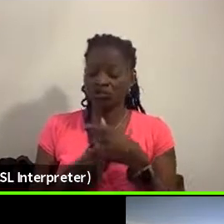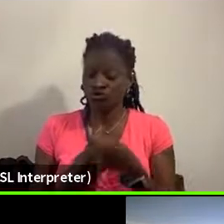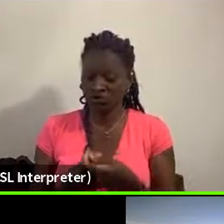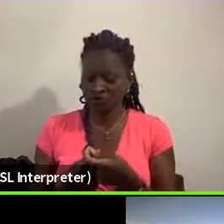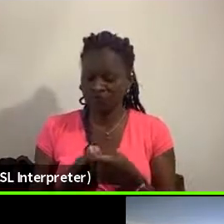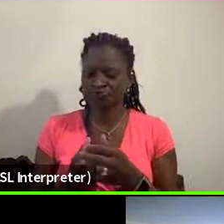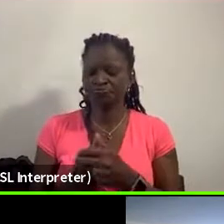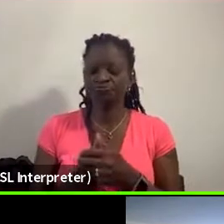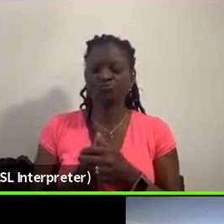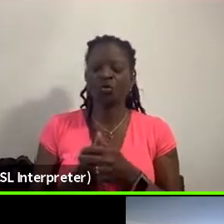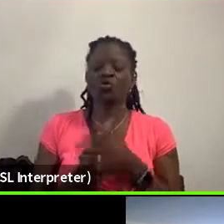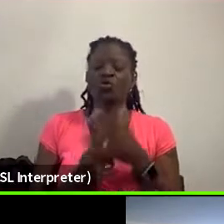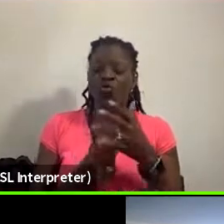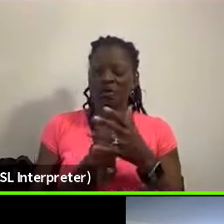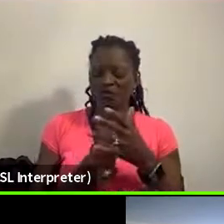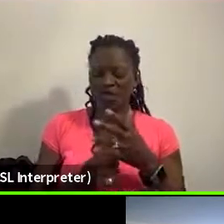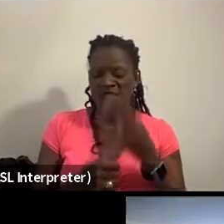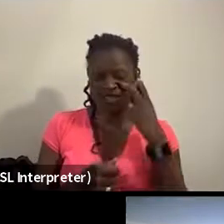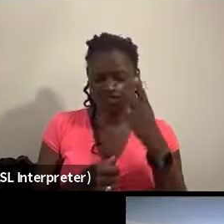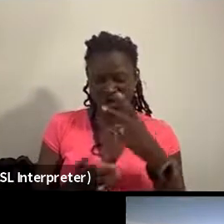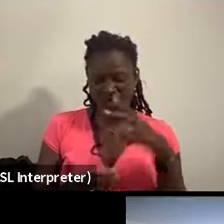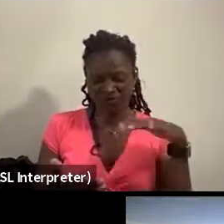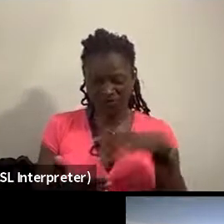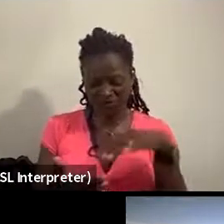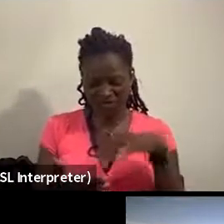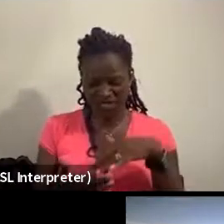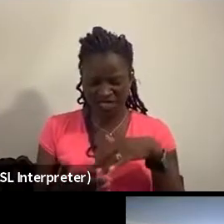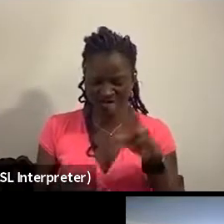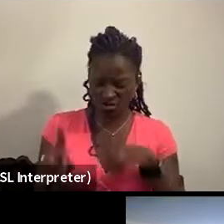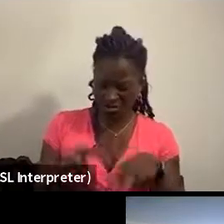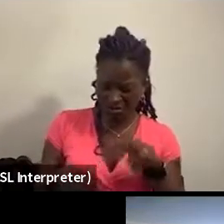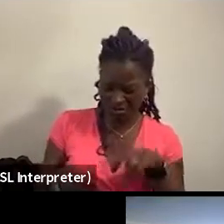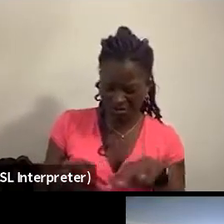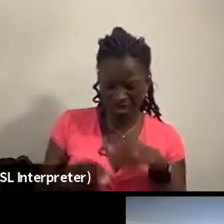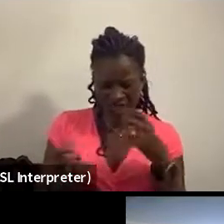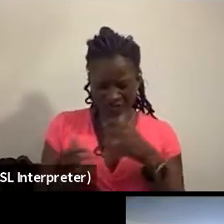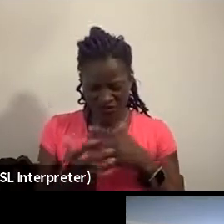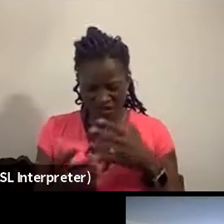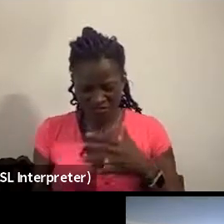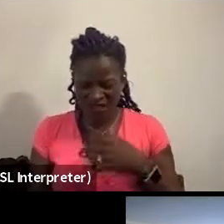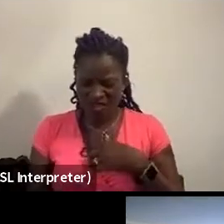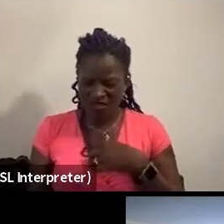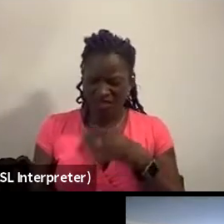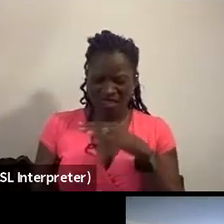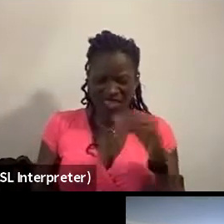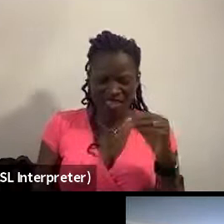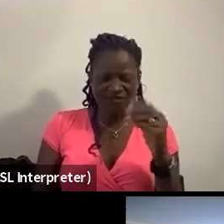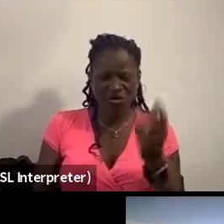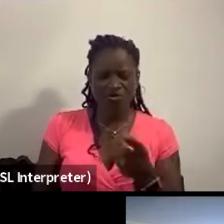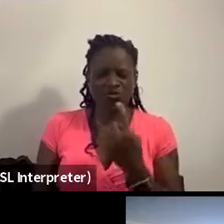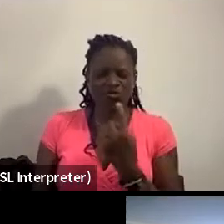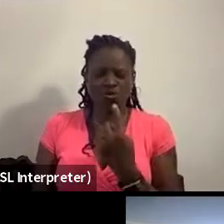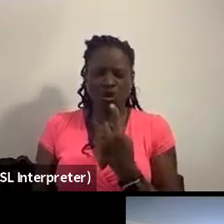the studies were actually done, there actually had also been one case in the